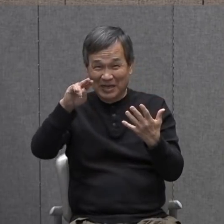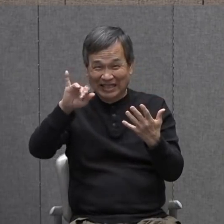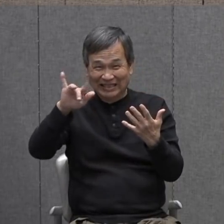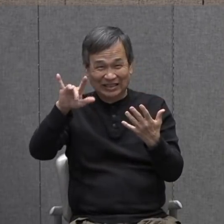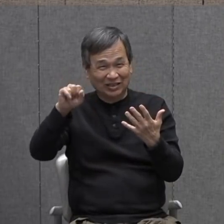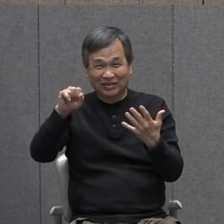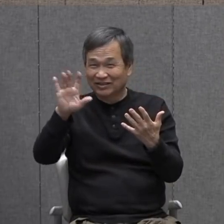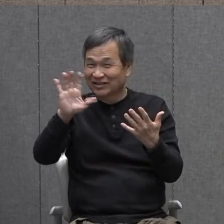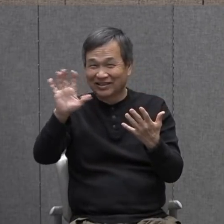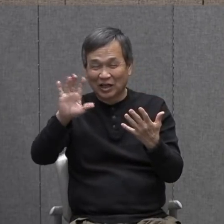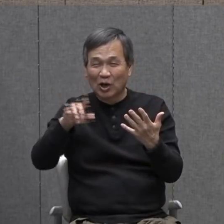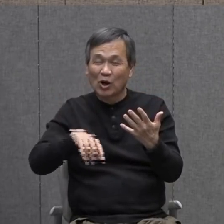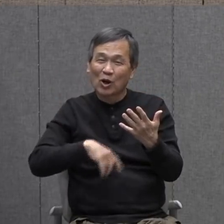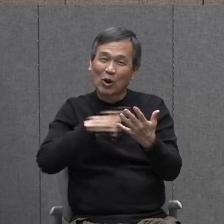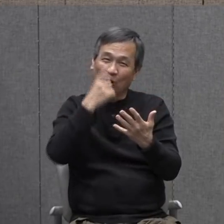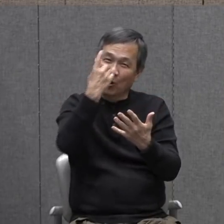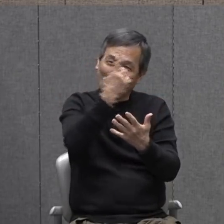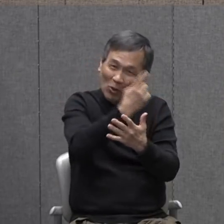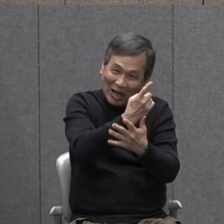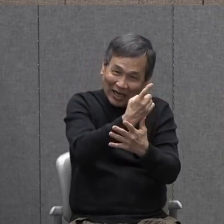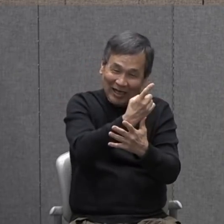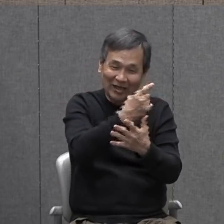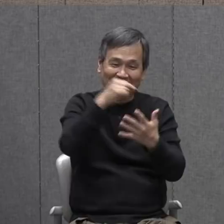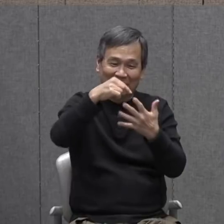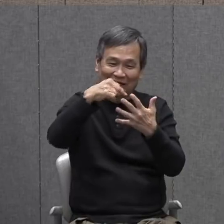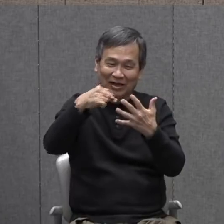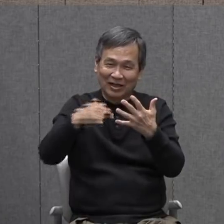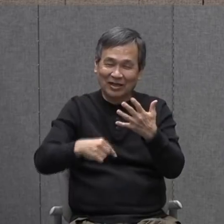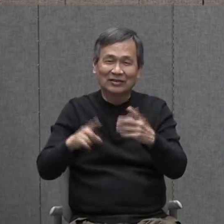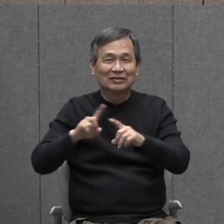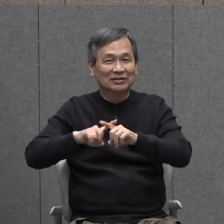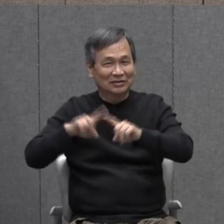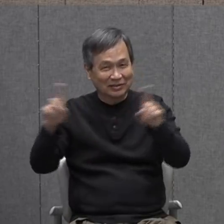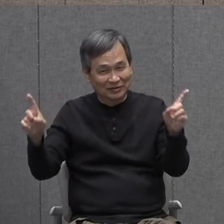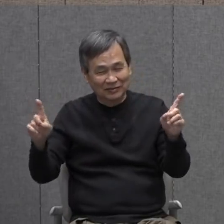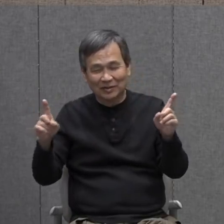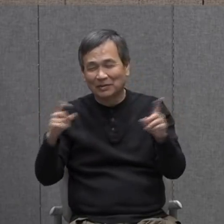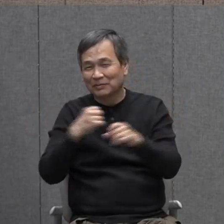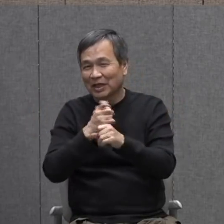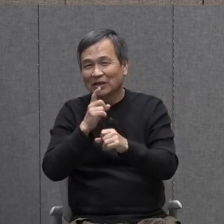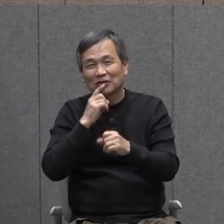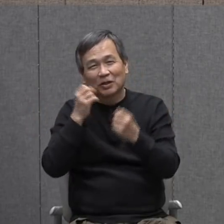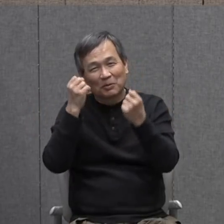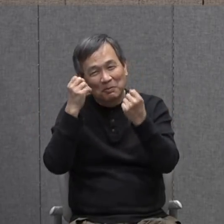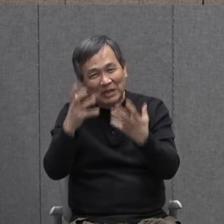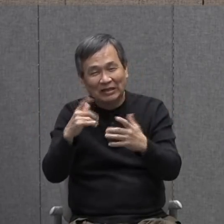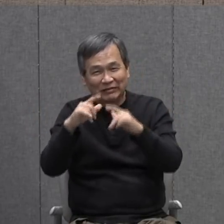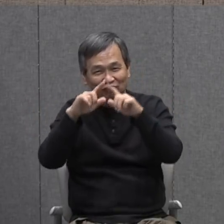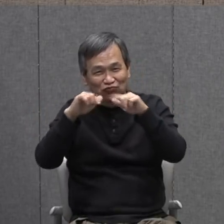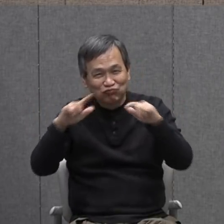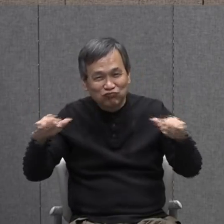Try to keep your objects varied because it makes your drawings more fun. Pick something that you want to work with.